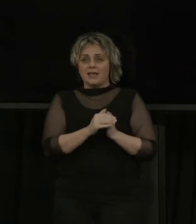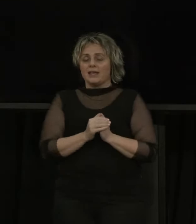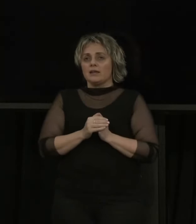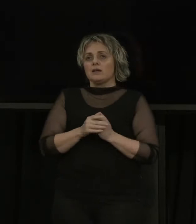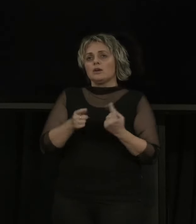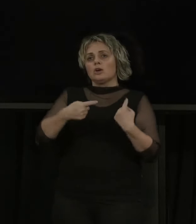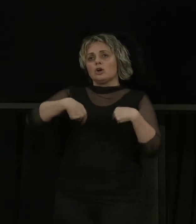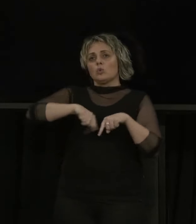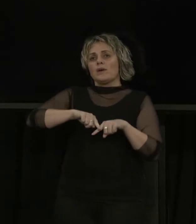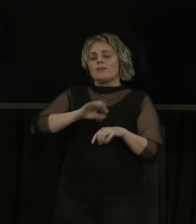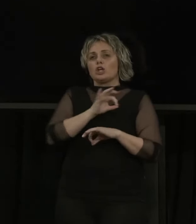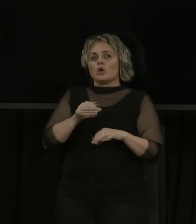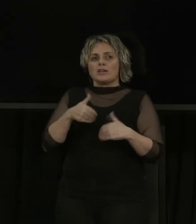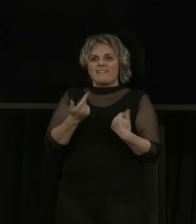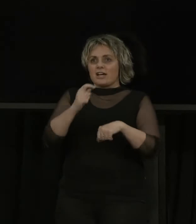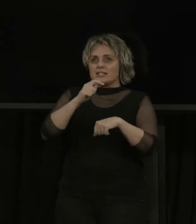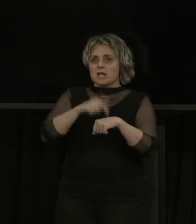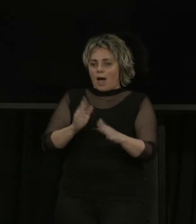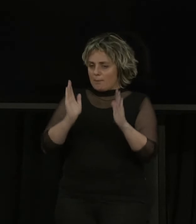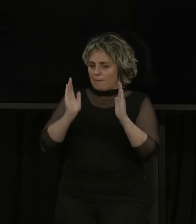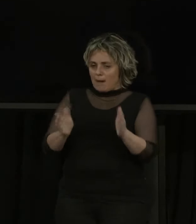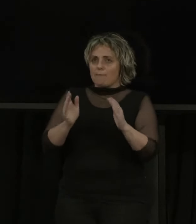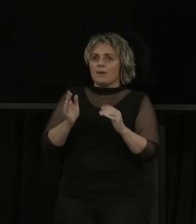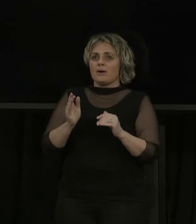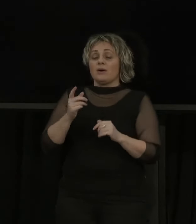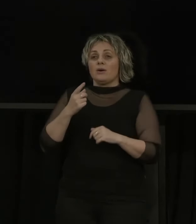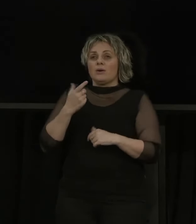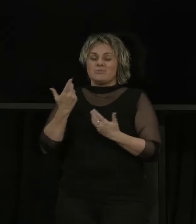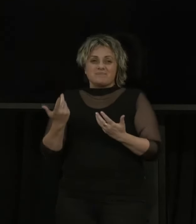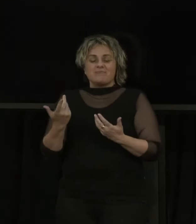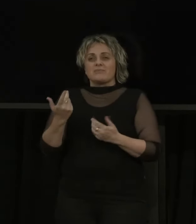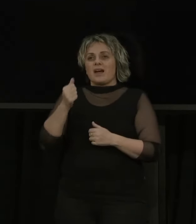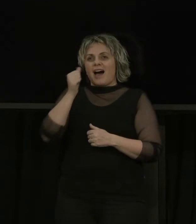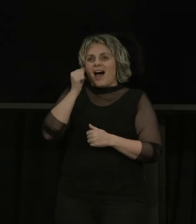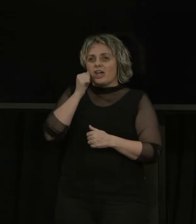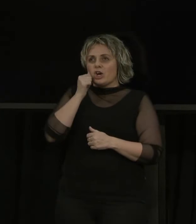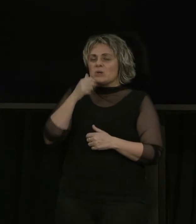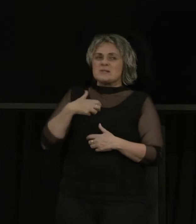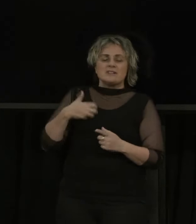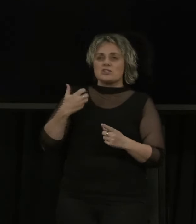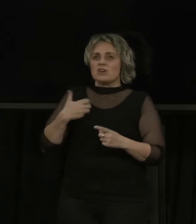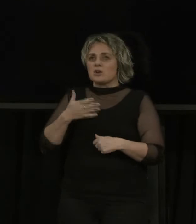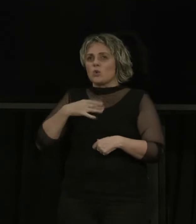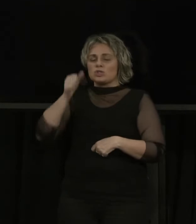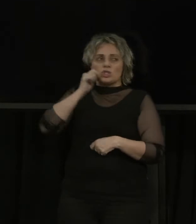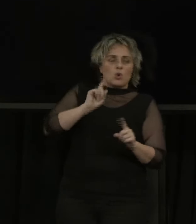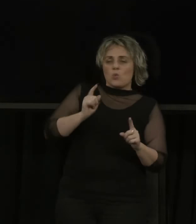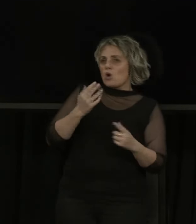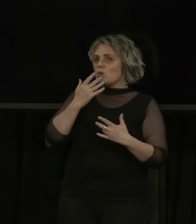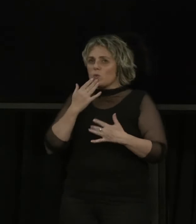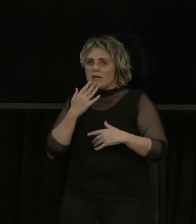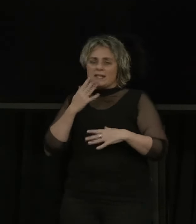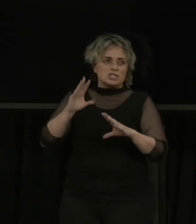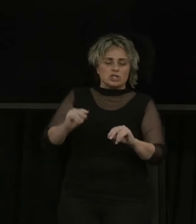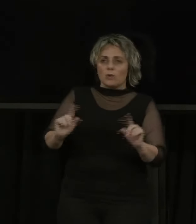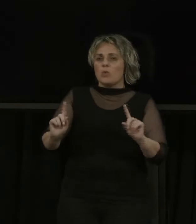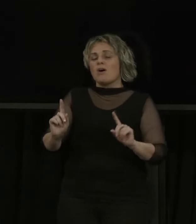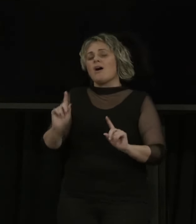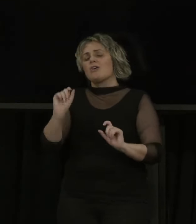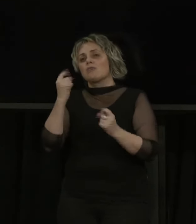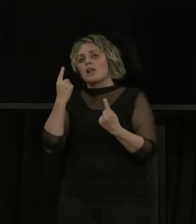2 and yes to restrictions